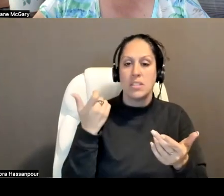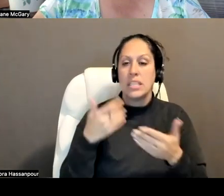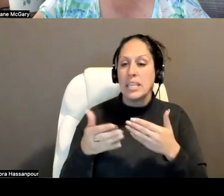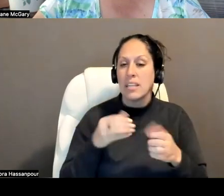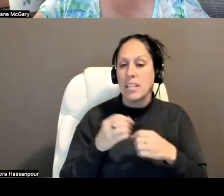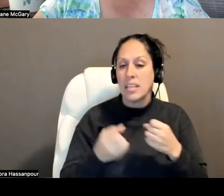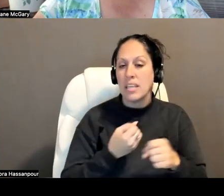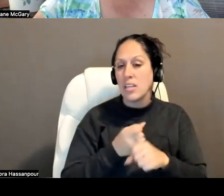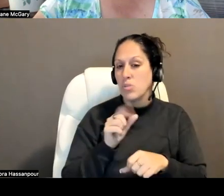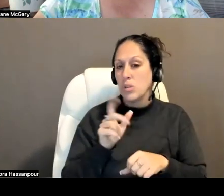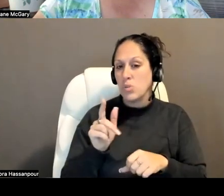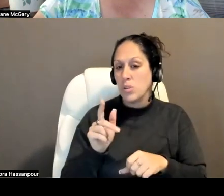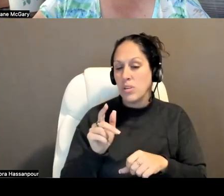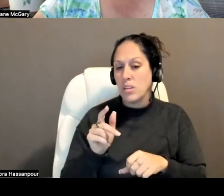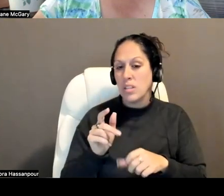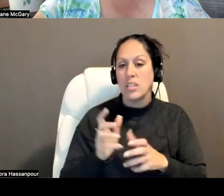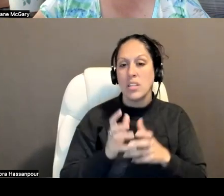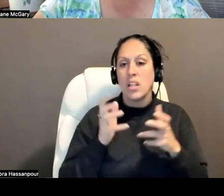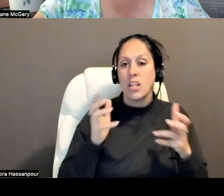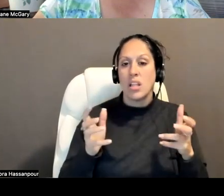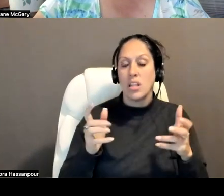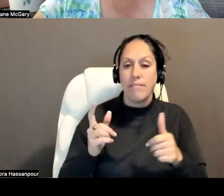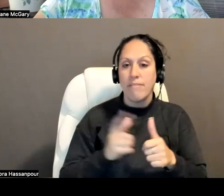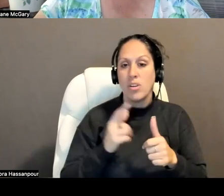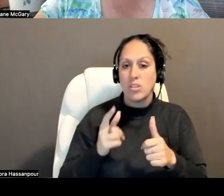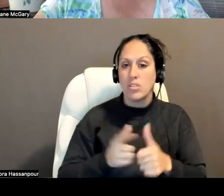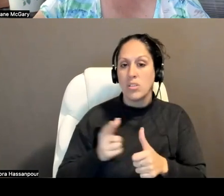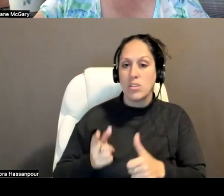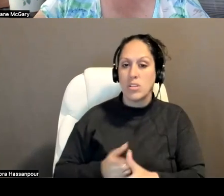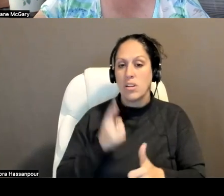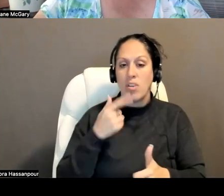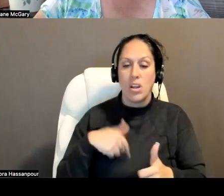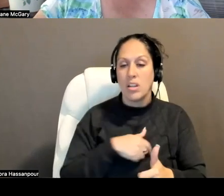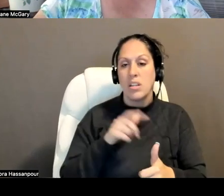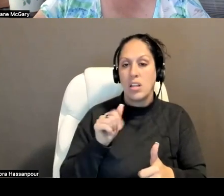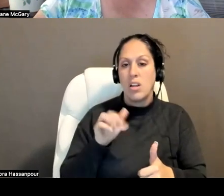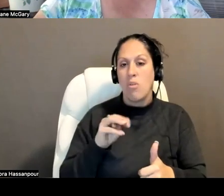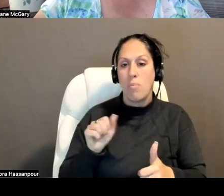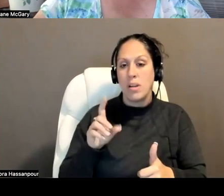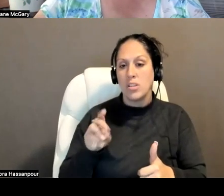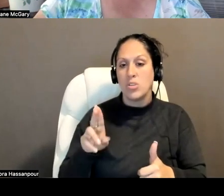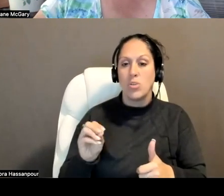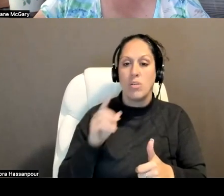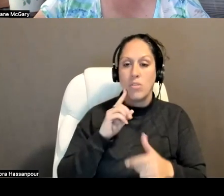the year of 2023, there has been a lot of Firsts for us as Aroma Duo. For example, we